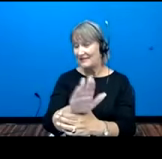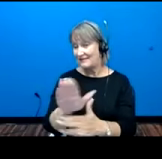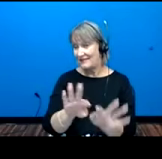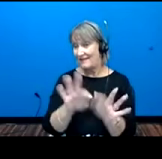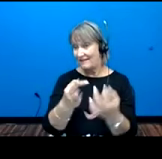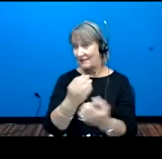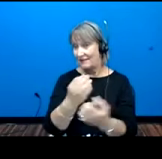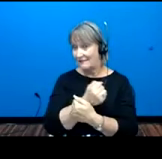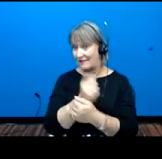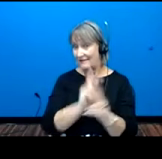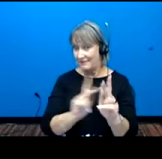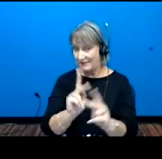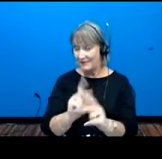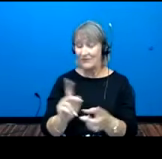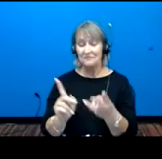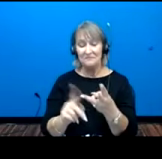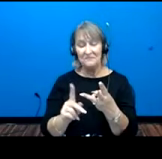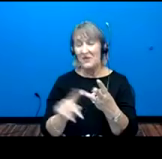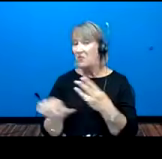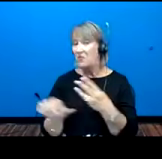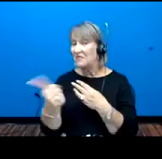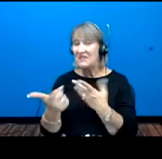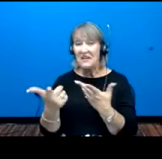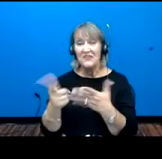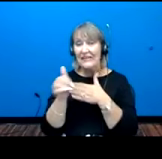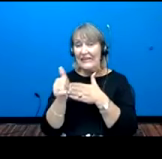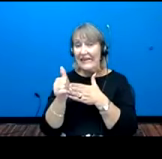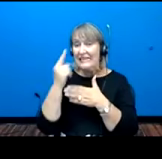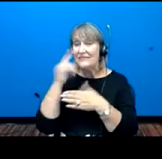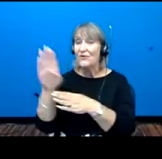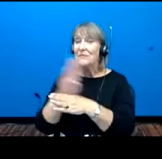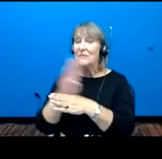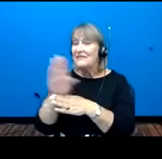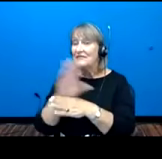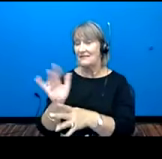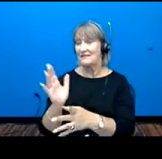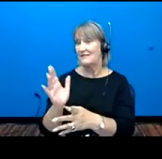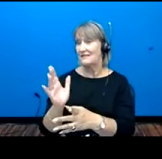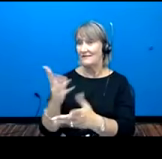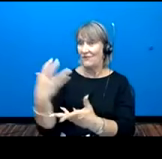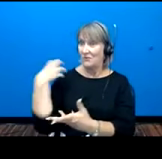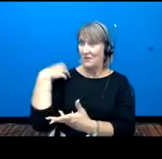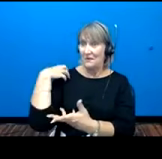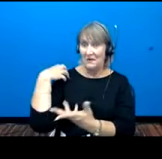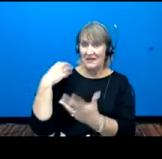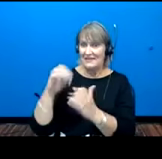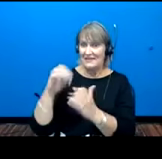Guidance for Business and Employers During COVID-19, and what does that look like, especially considering the needs of people